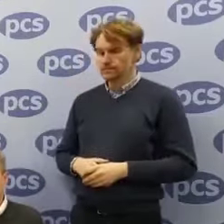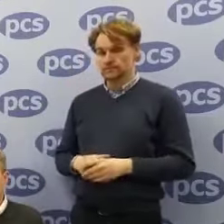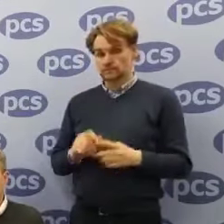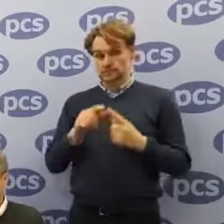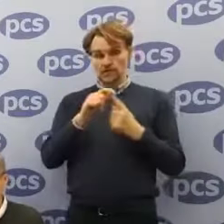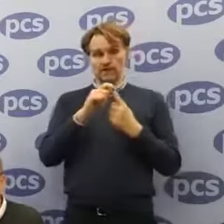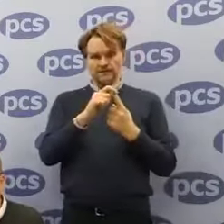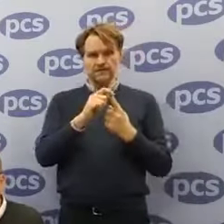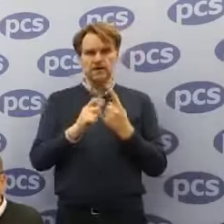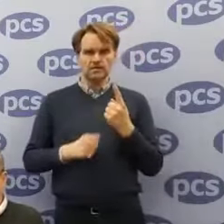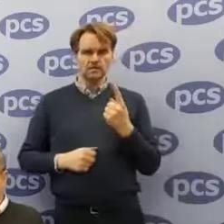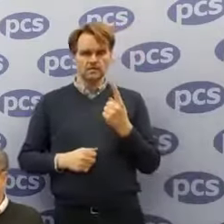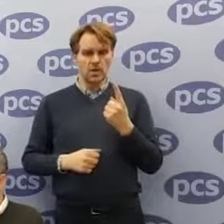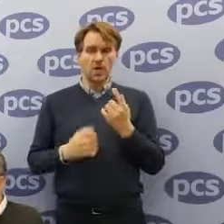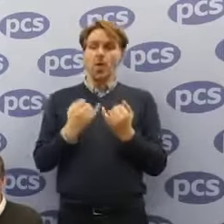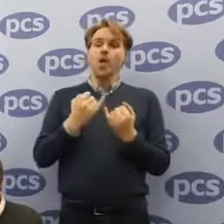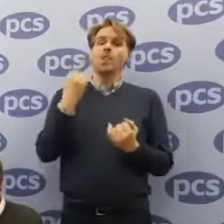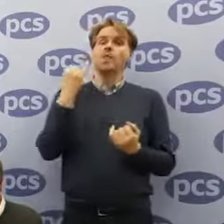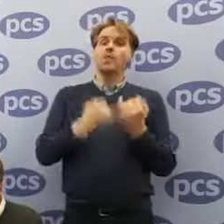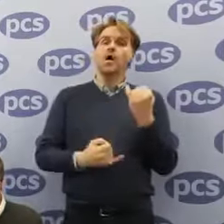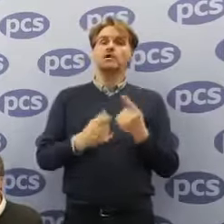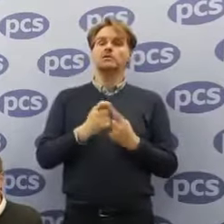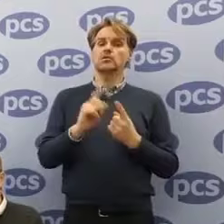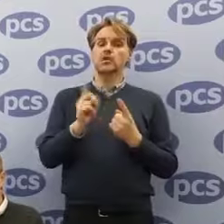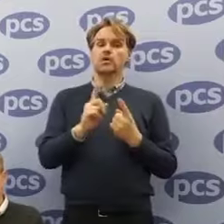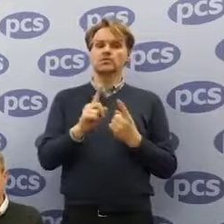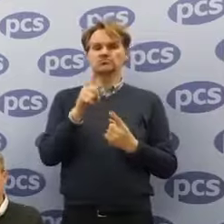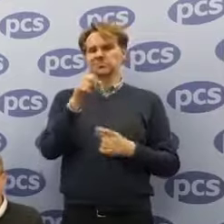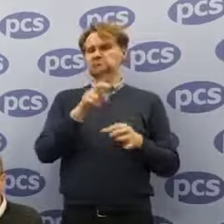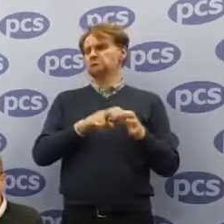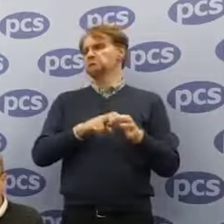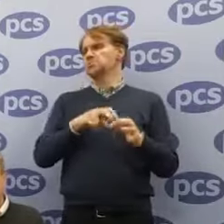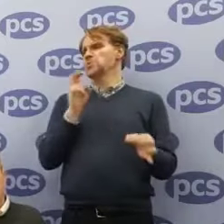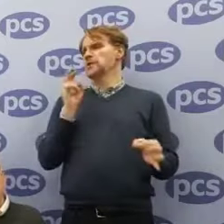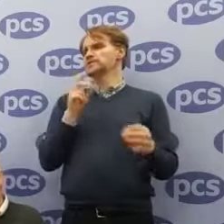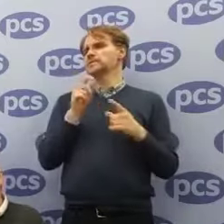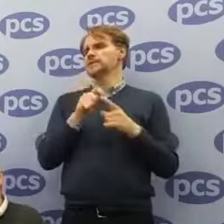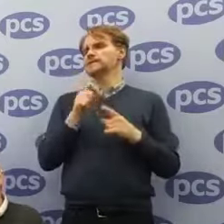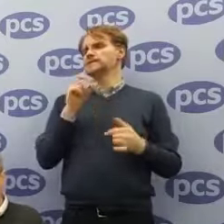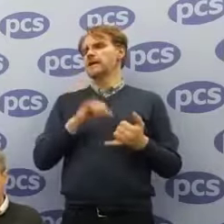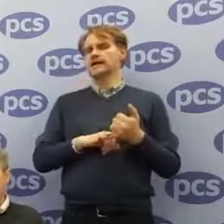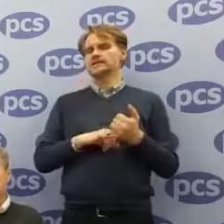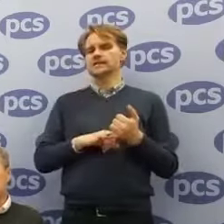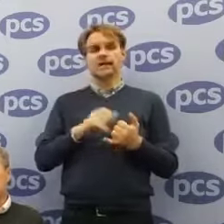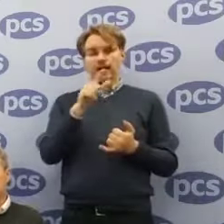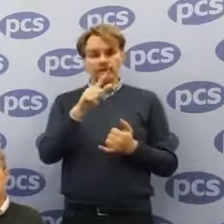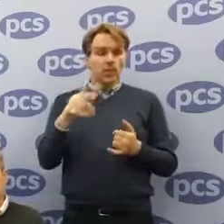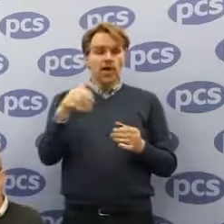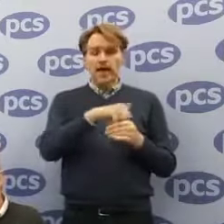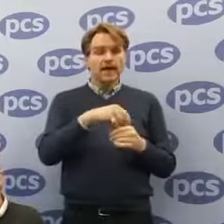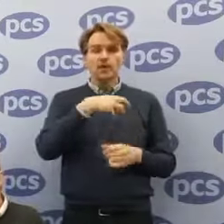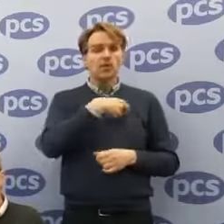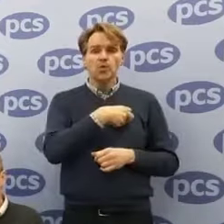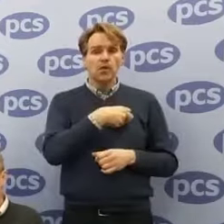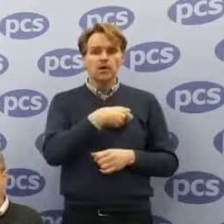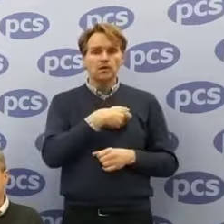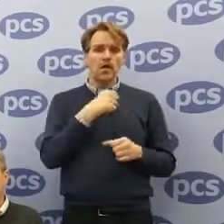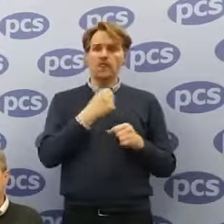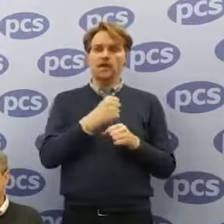worst thing anyone could do would be to leave PCS because if people are not in the union then the government certainly won't listen to anyone and we're trying